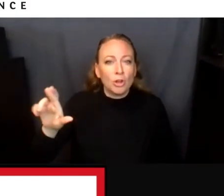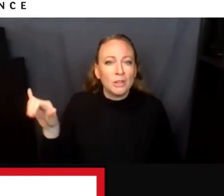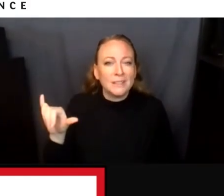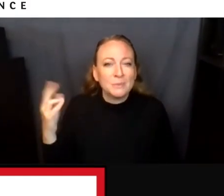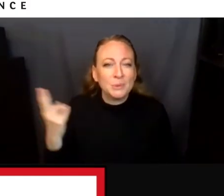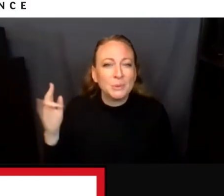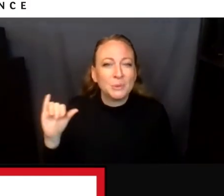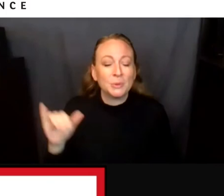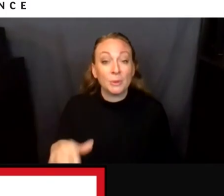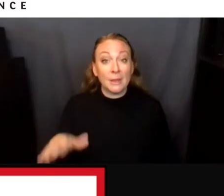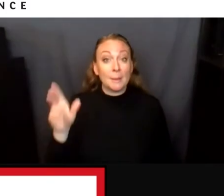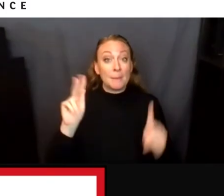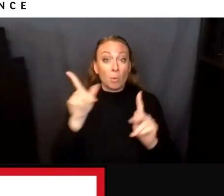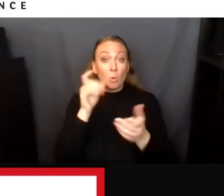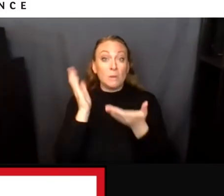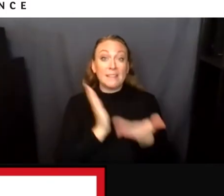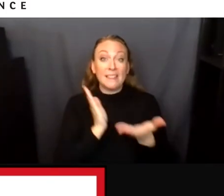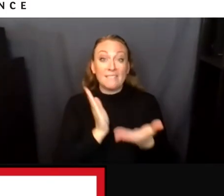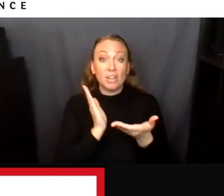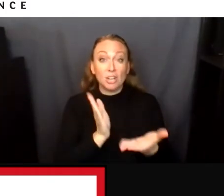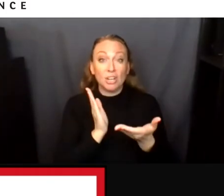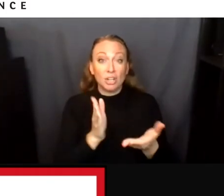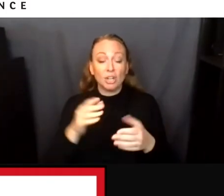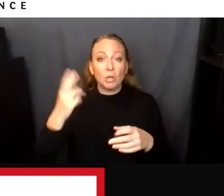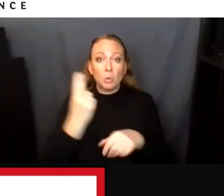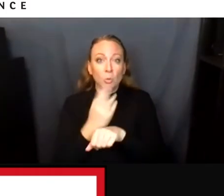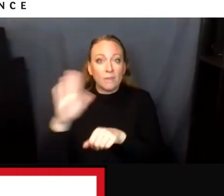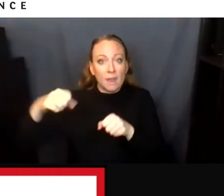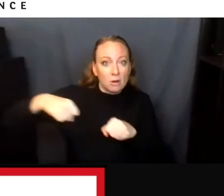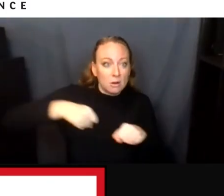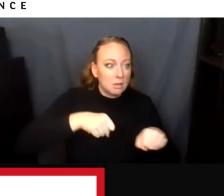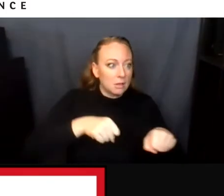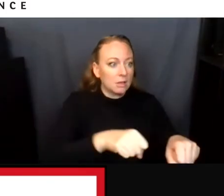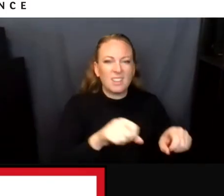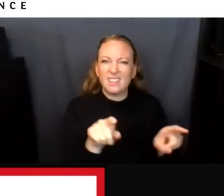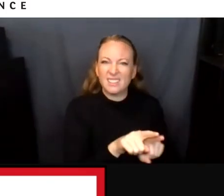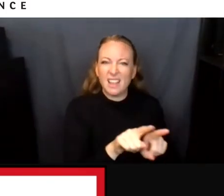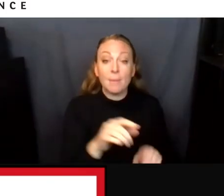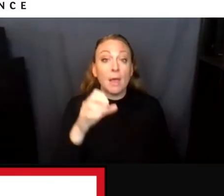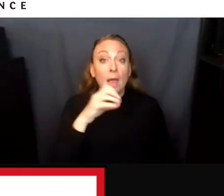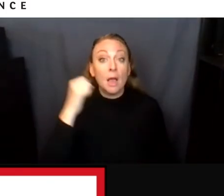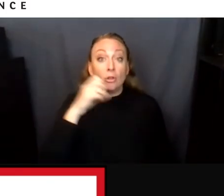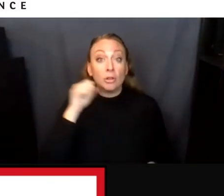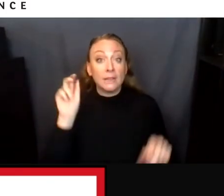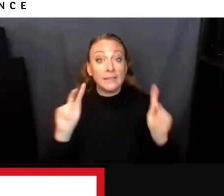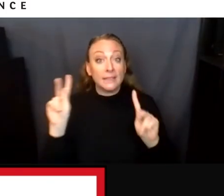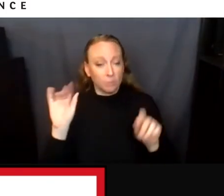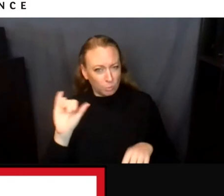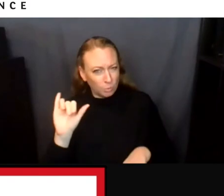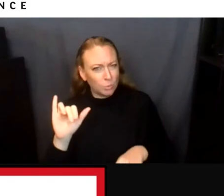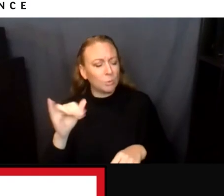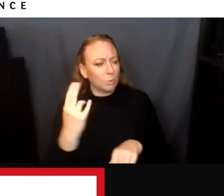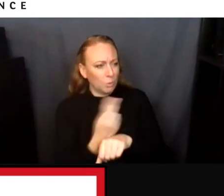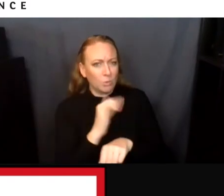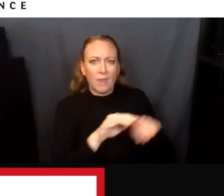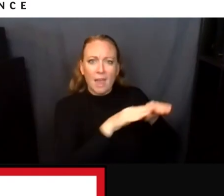on that street. And the elderly in order to get on the sidewalk. And then young kids with their skateboards